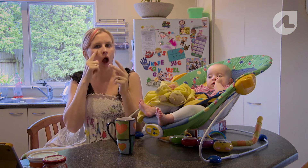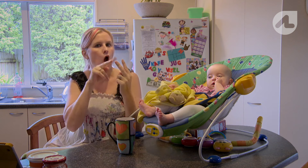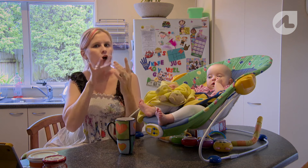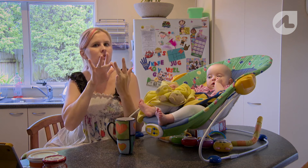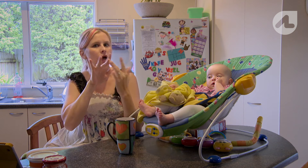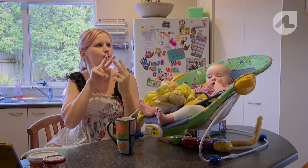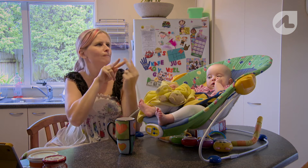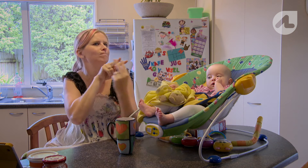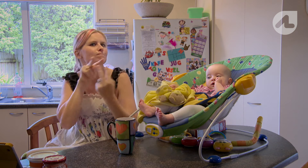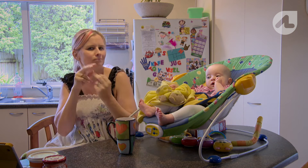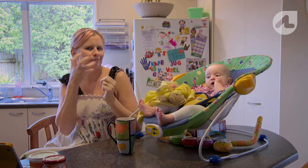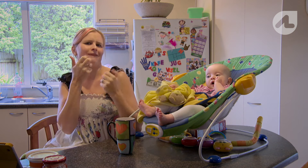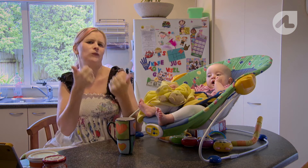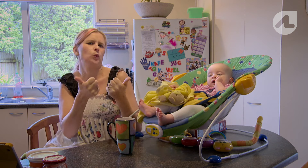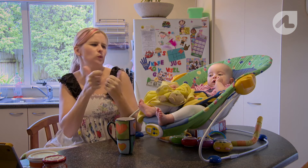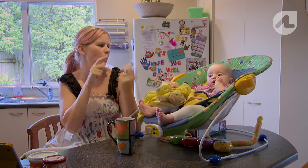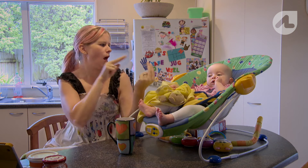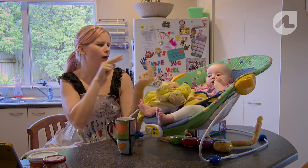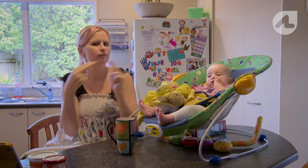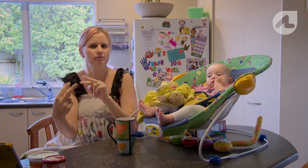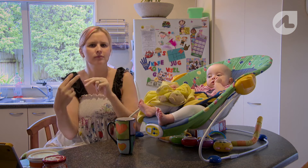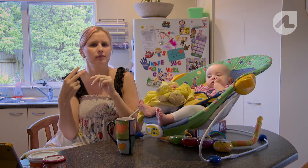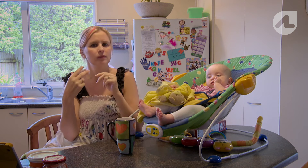Both babies are very engaged, it's wonderful.